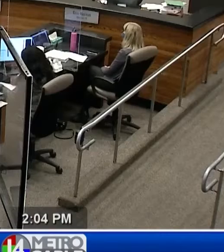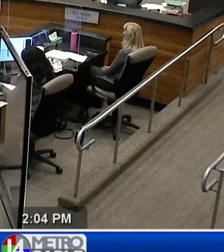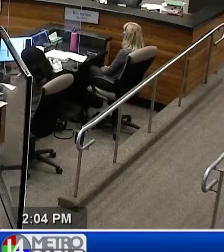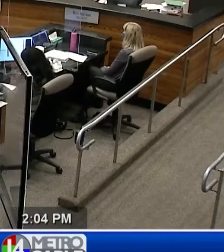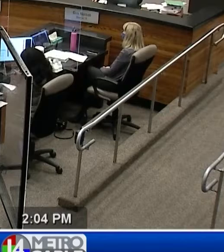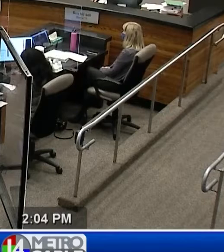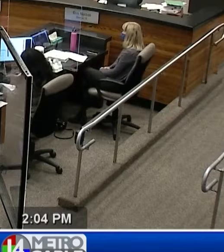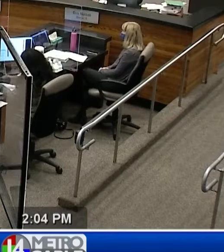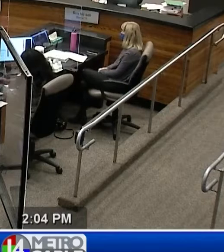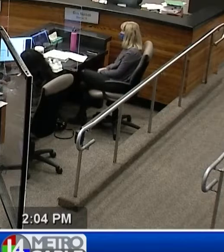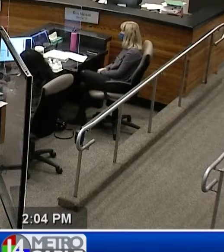Thank you.